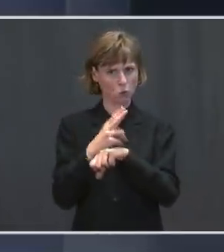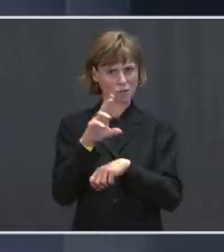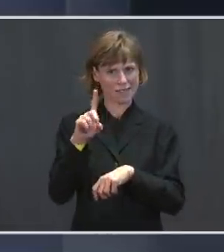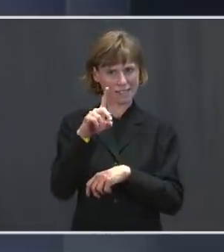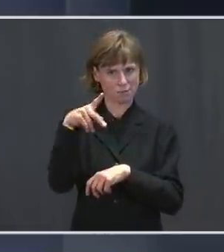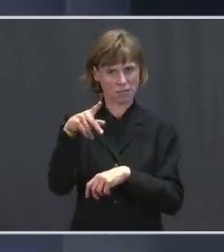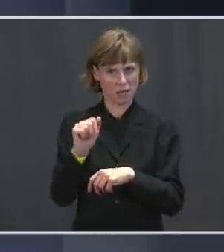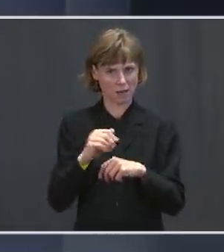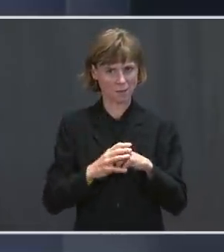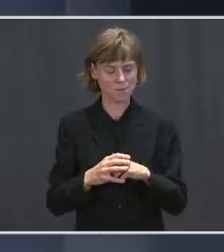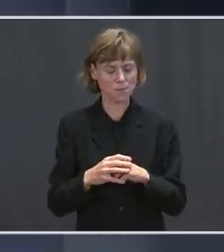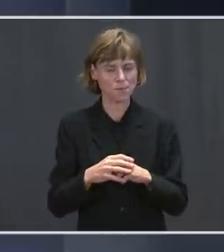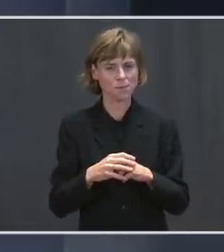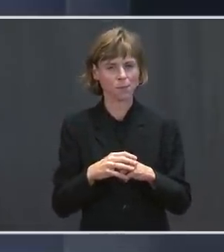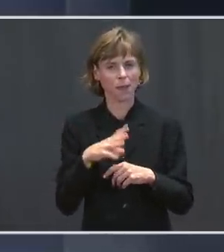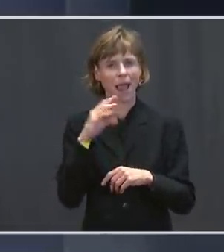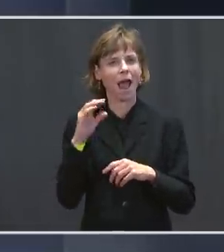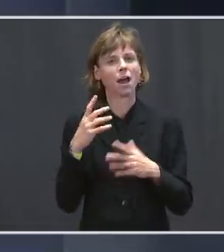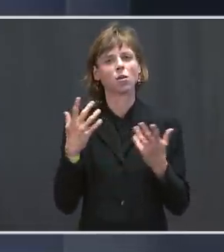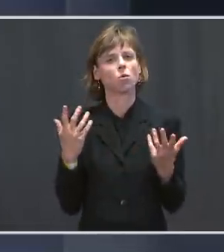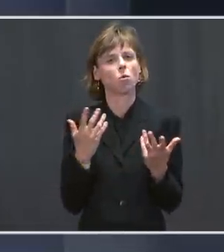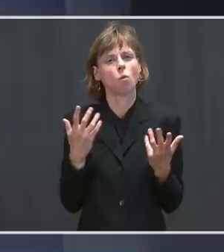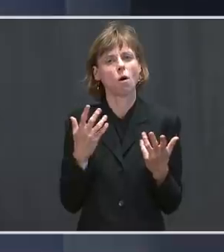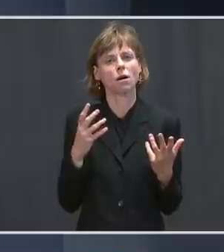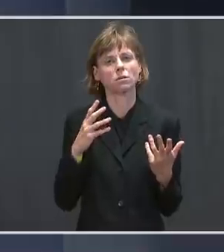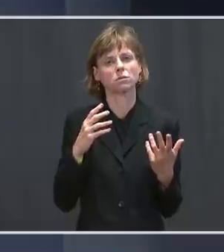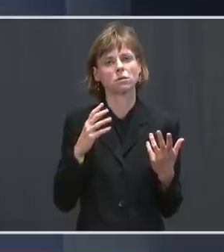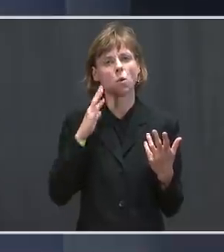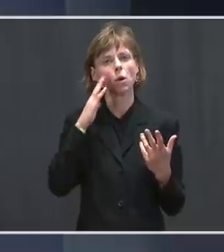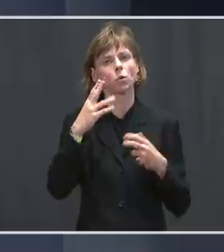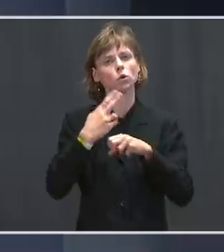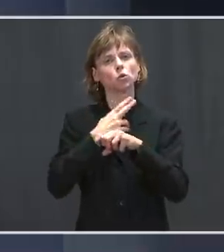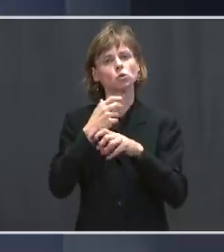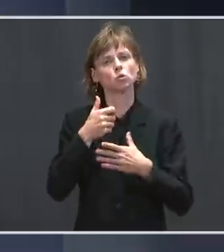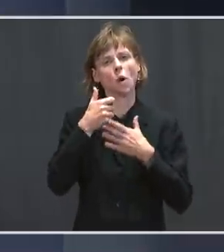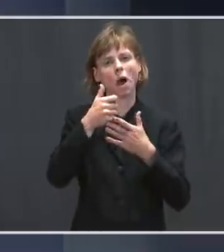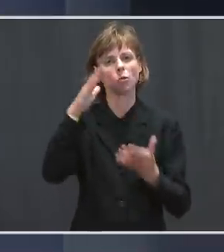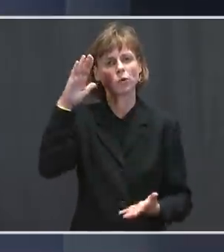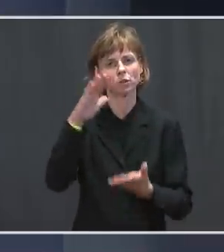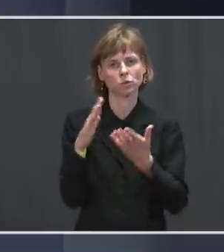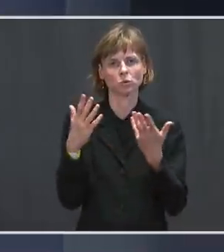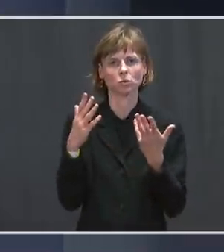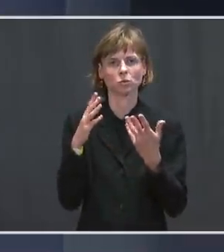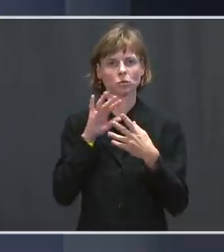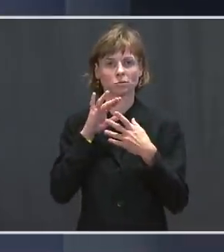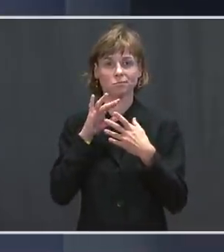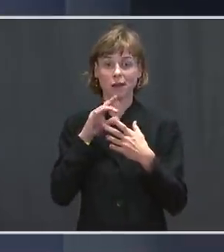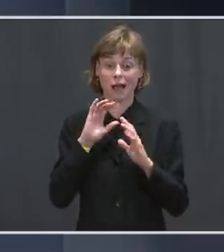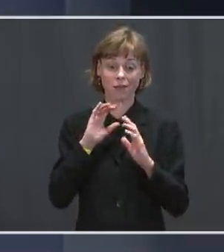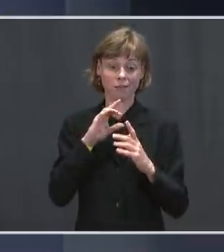and what we would use it to help produce in the terms of relevant equipment or resources.